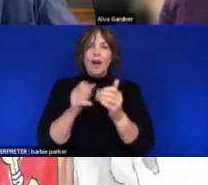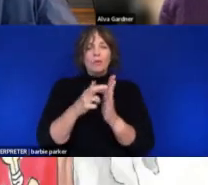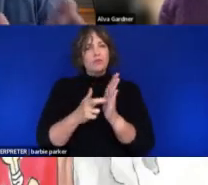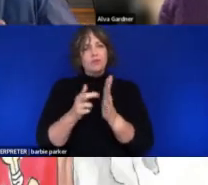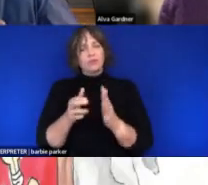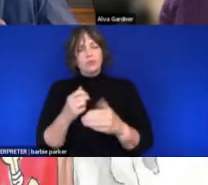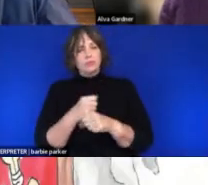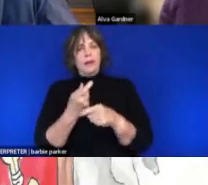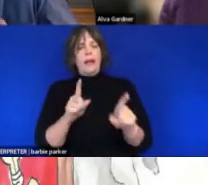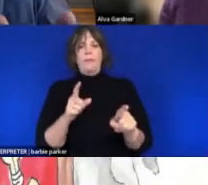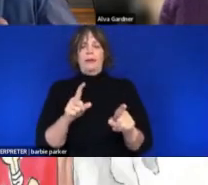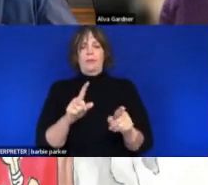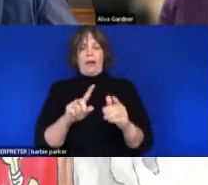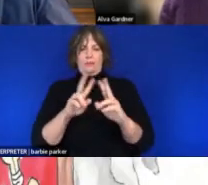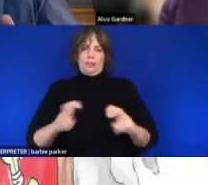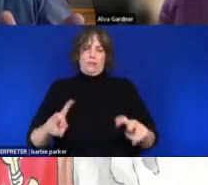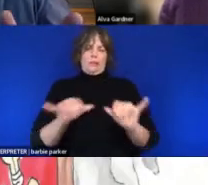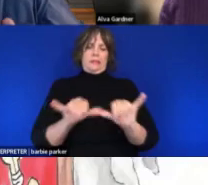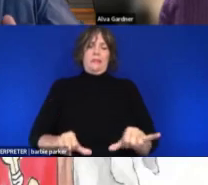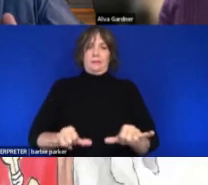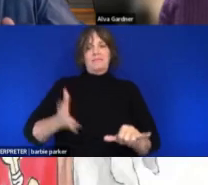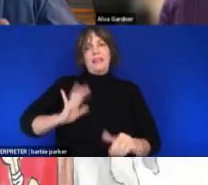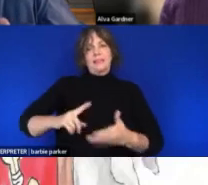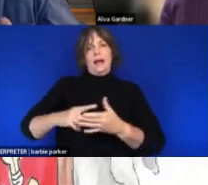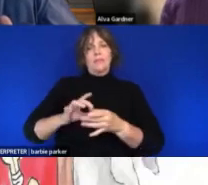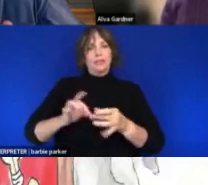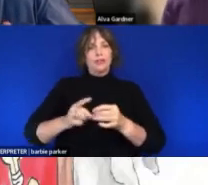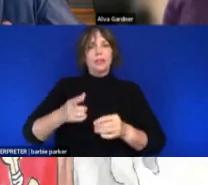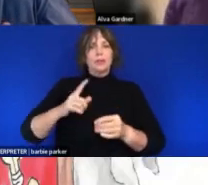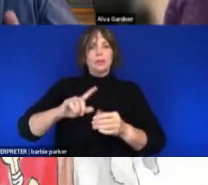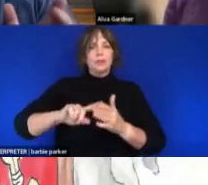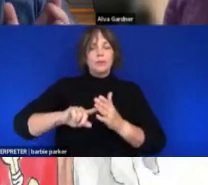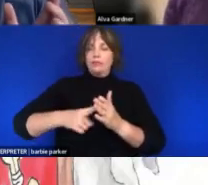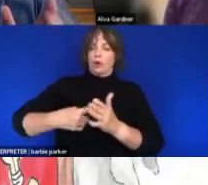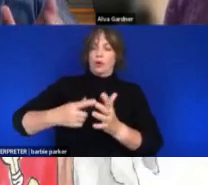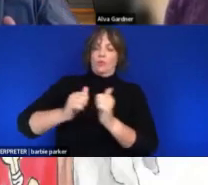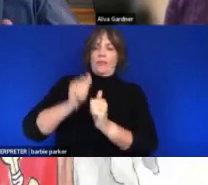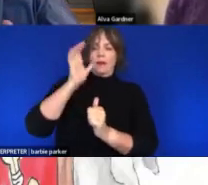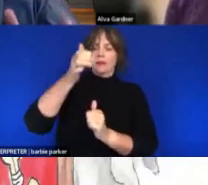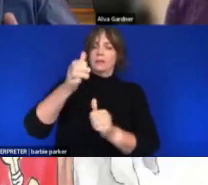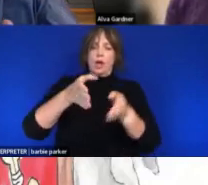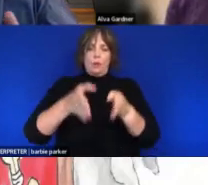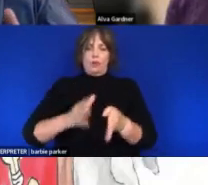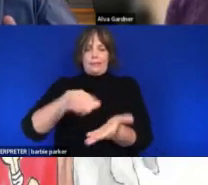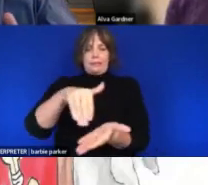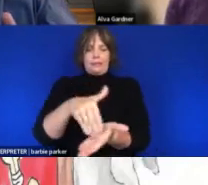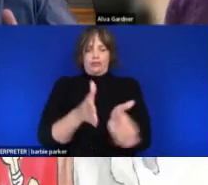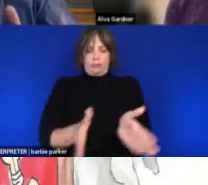this, we started with a concept of, let's do a person-centered plan. And we put all of our thoughts and efforts into that